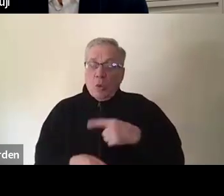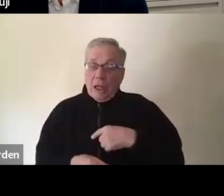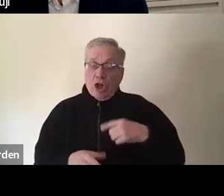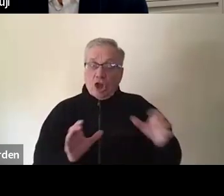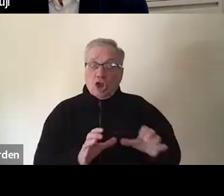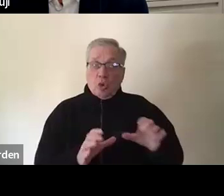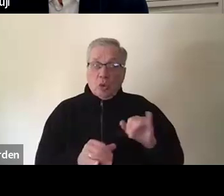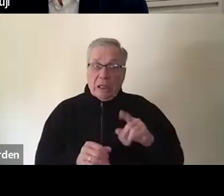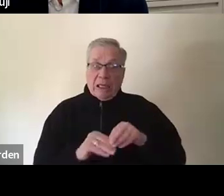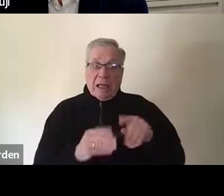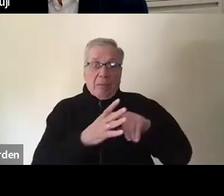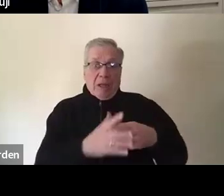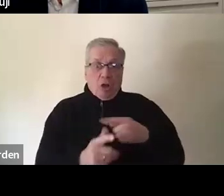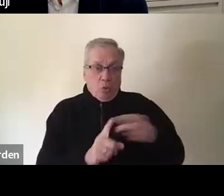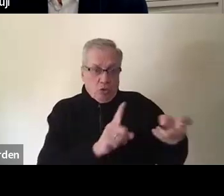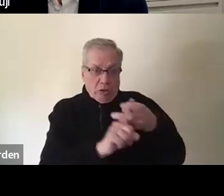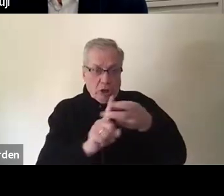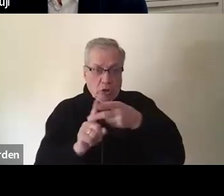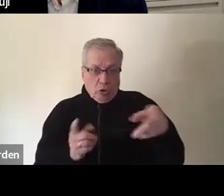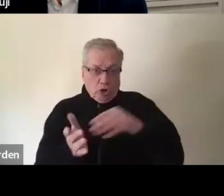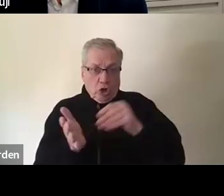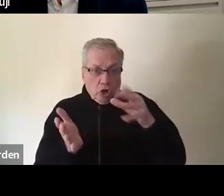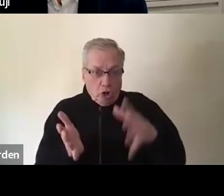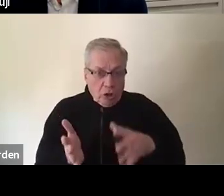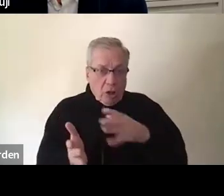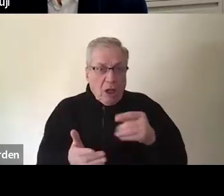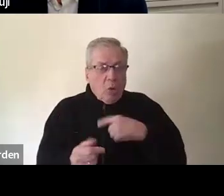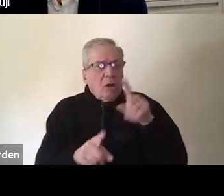the beginning when we recruit the students at orientation we pick their brains. What is an